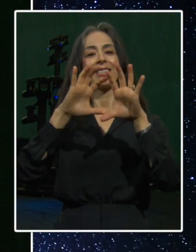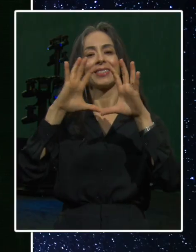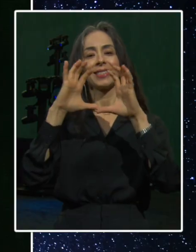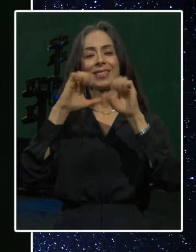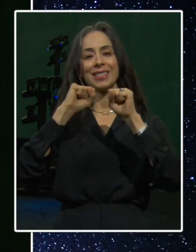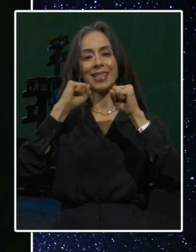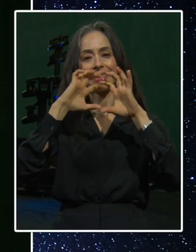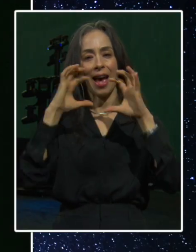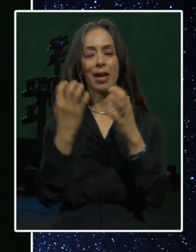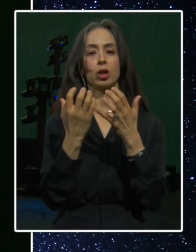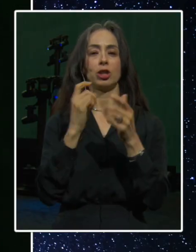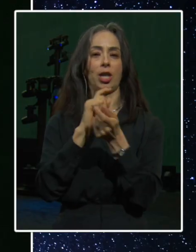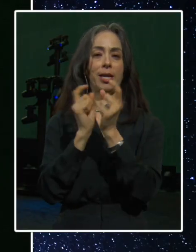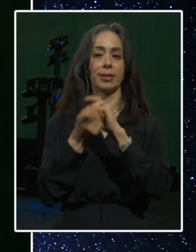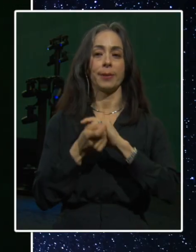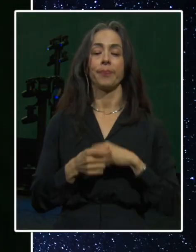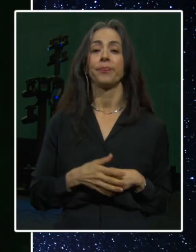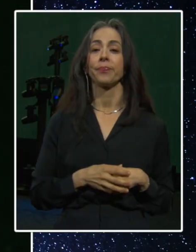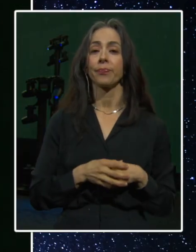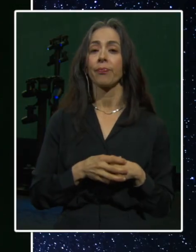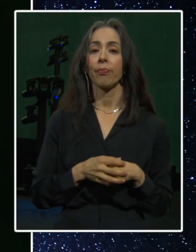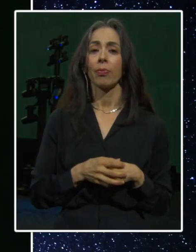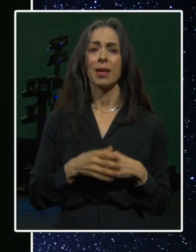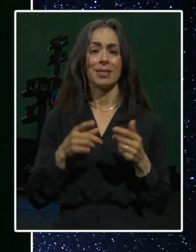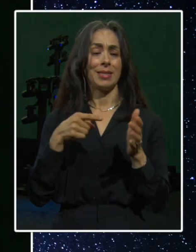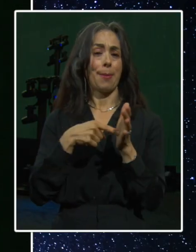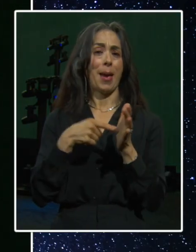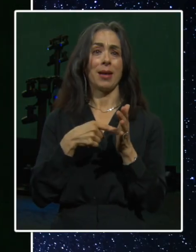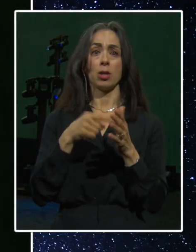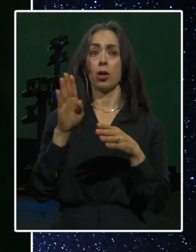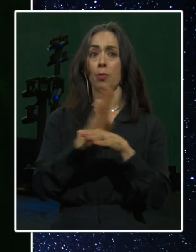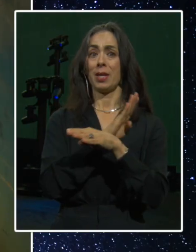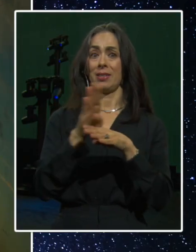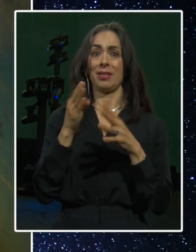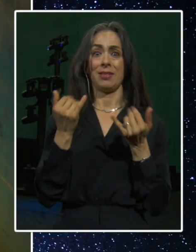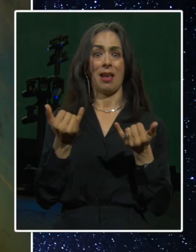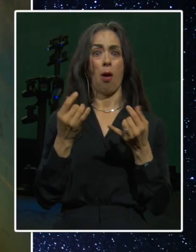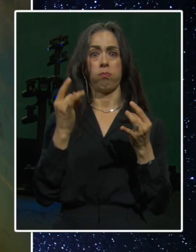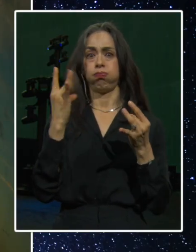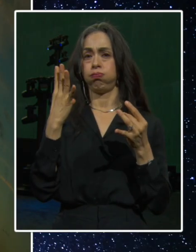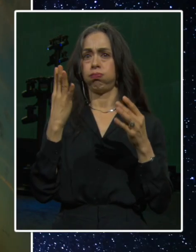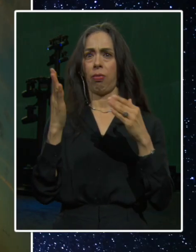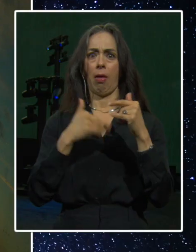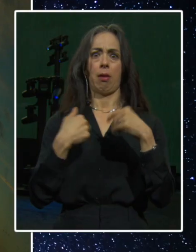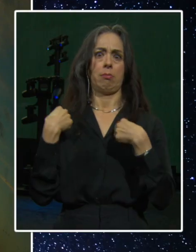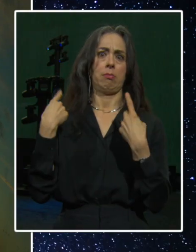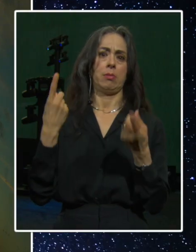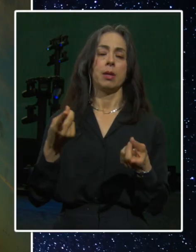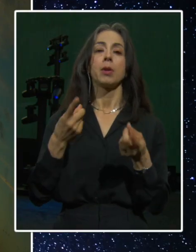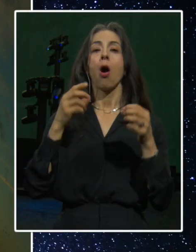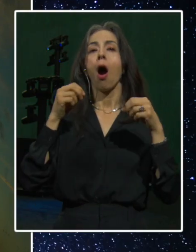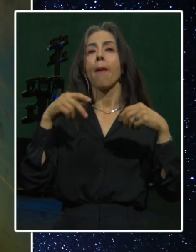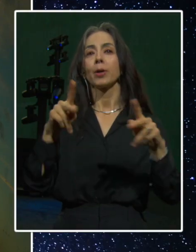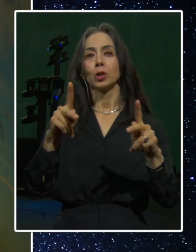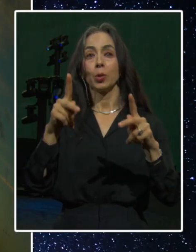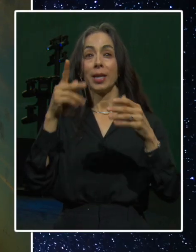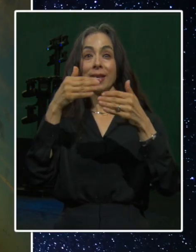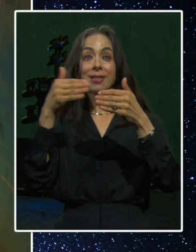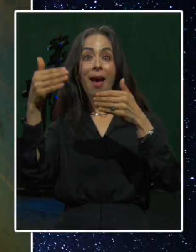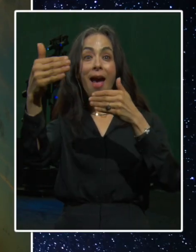While today demands on your business are greater than they have ever been, the opportunities ahead are even bigger.